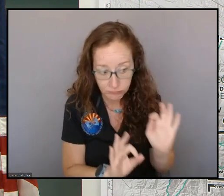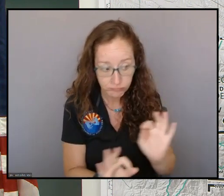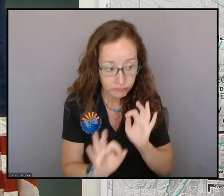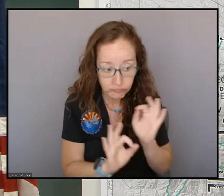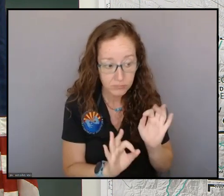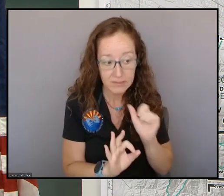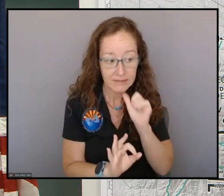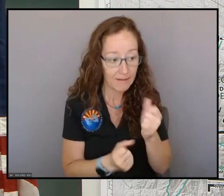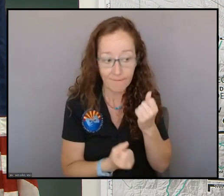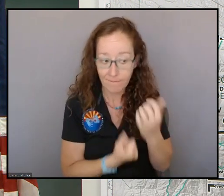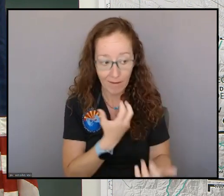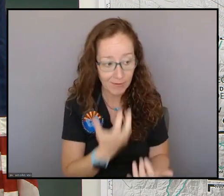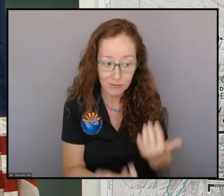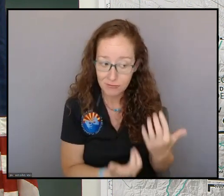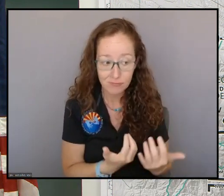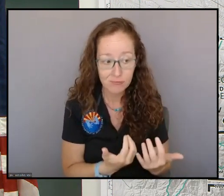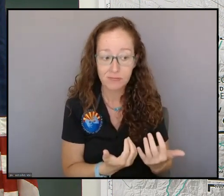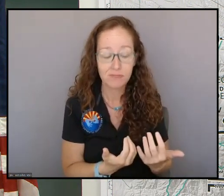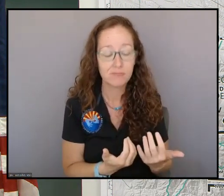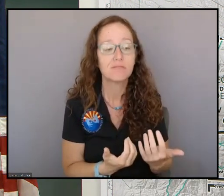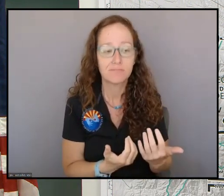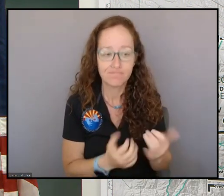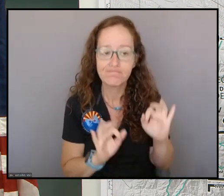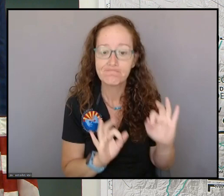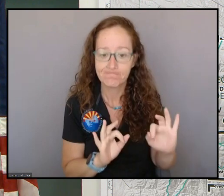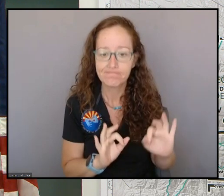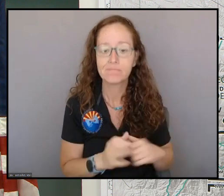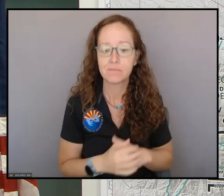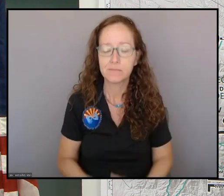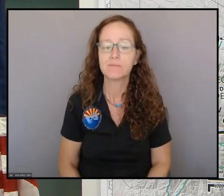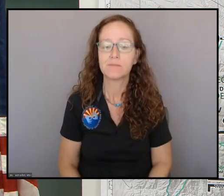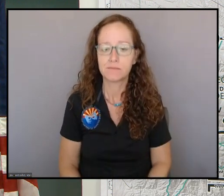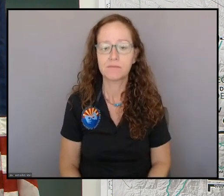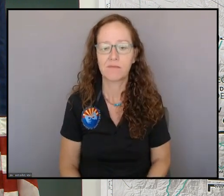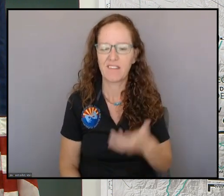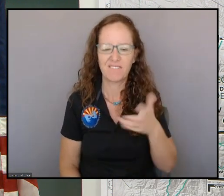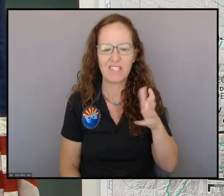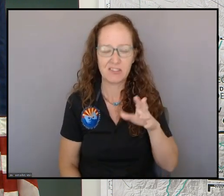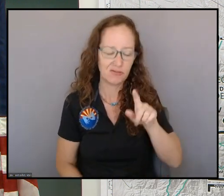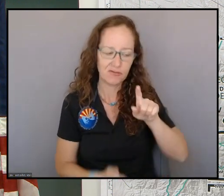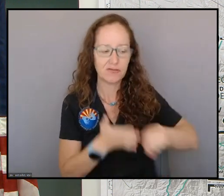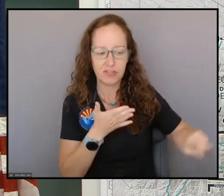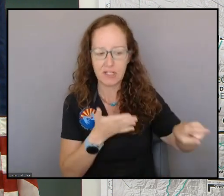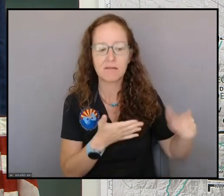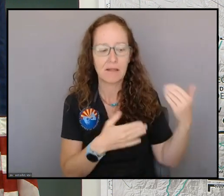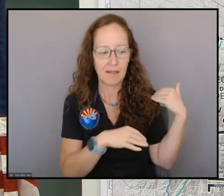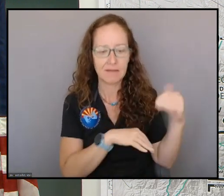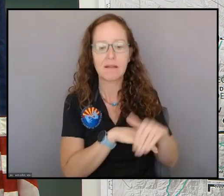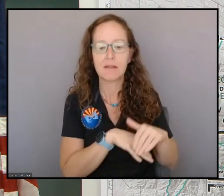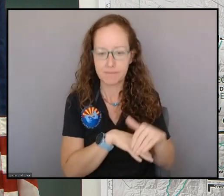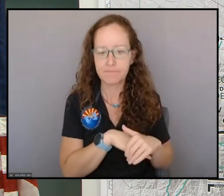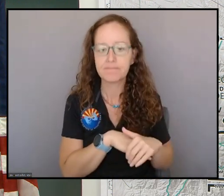that have reignited from the fire. So, we did send some folks back into here. Again, unfounded. There's nothing in